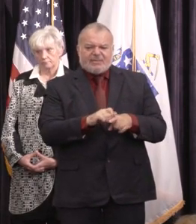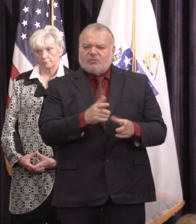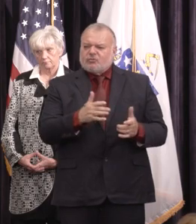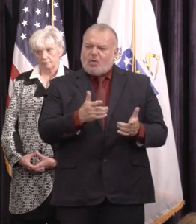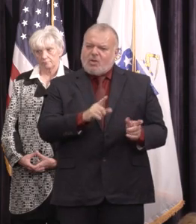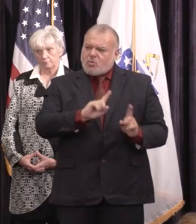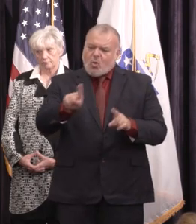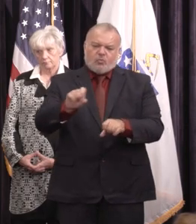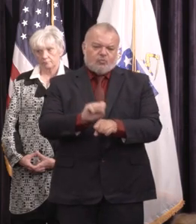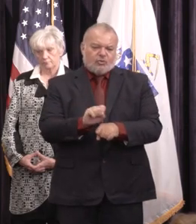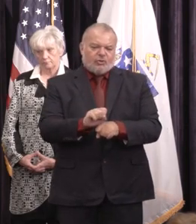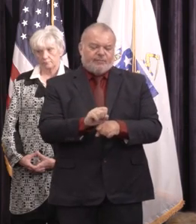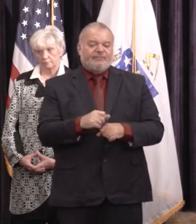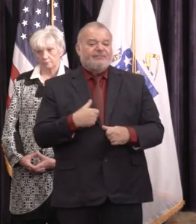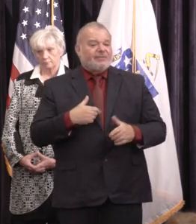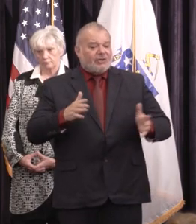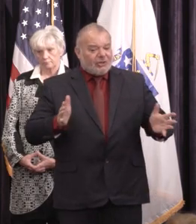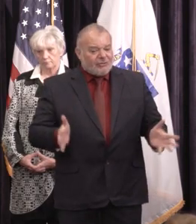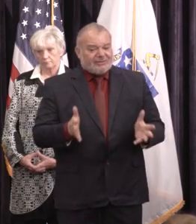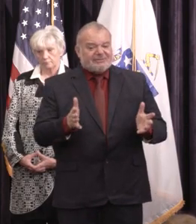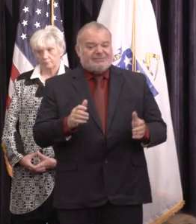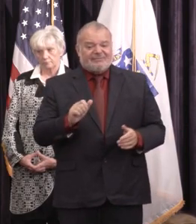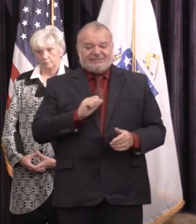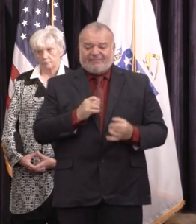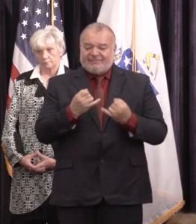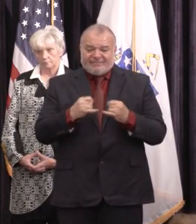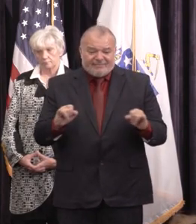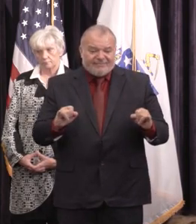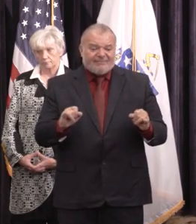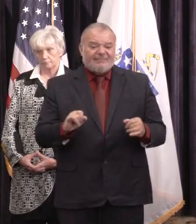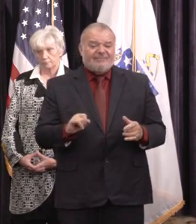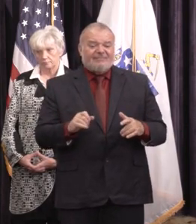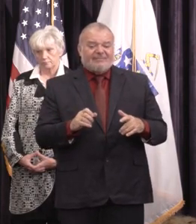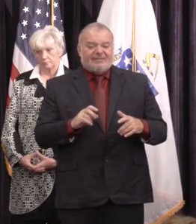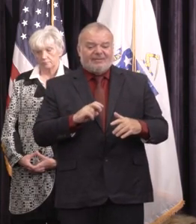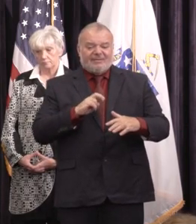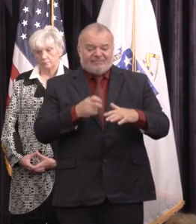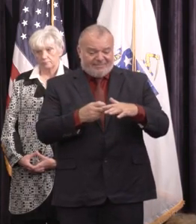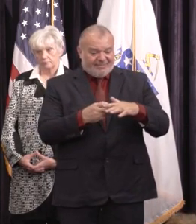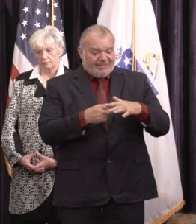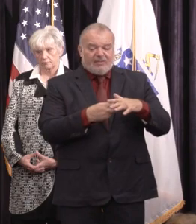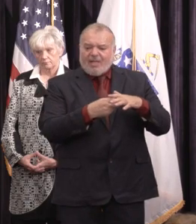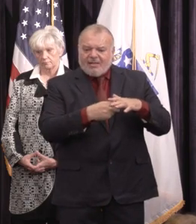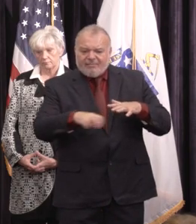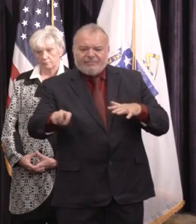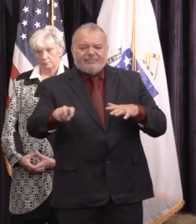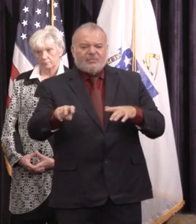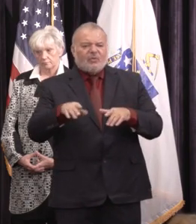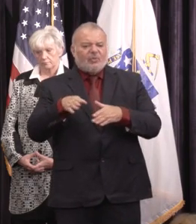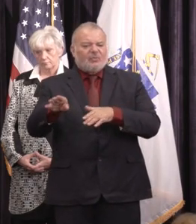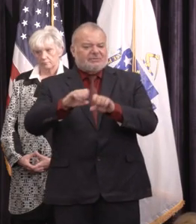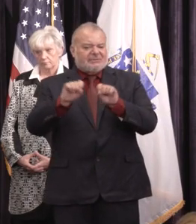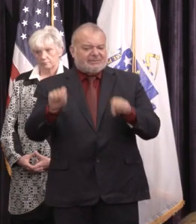exiting people from the shelter system, in addition to prioritizing those coming into